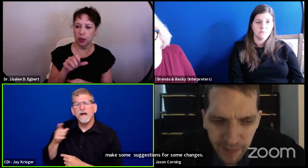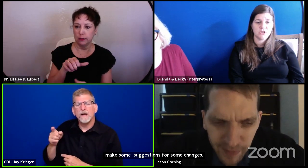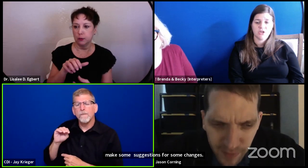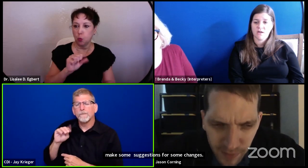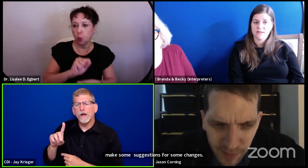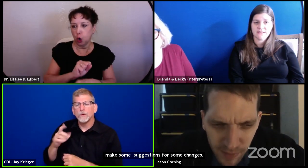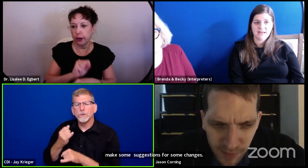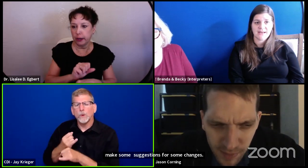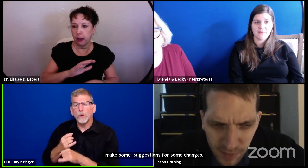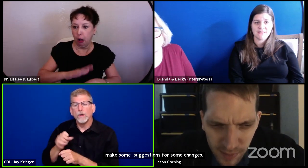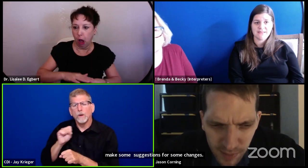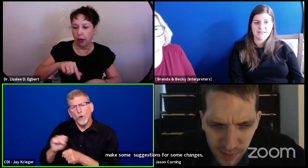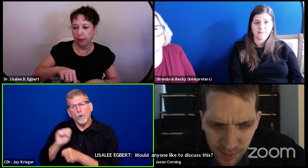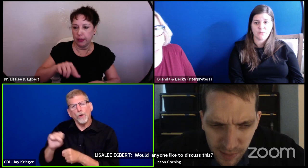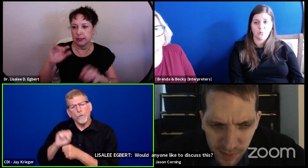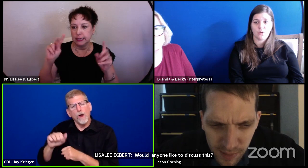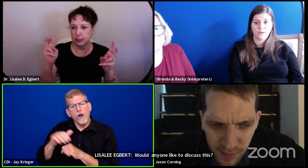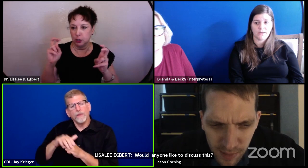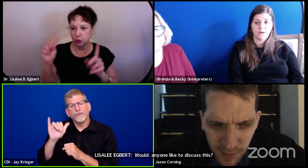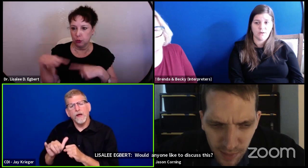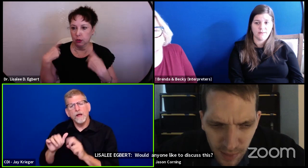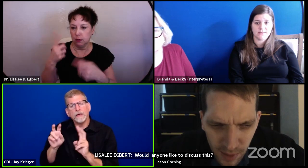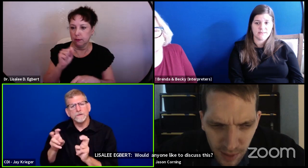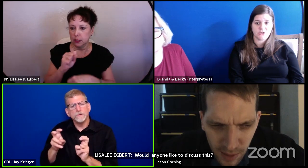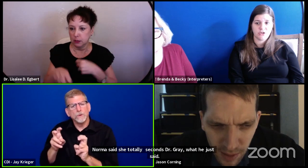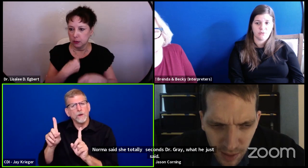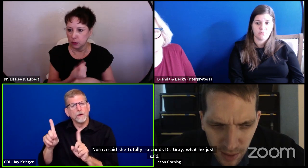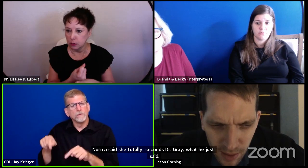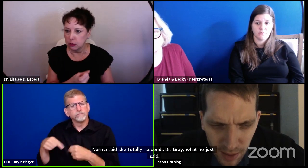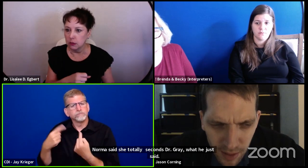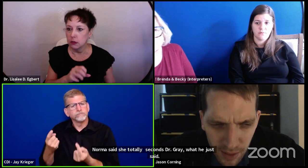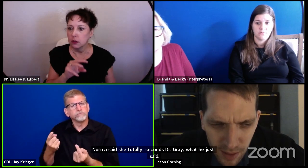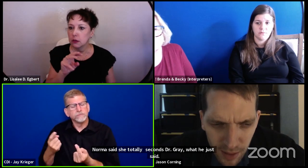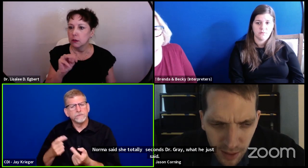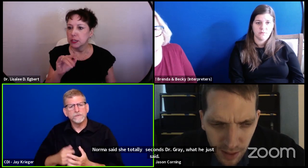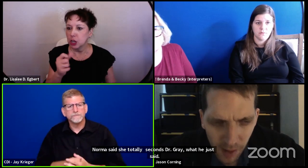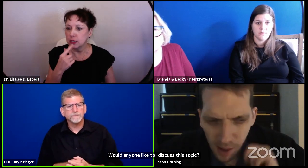Michele said MSD has been working on this issue.